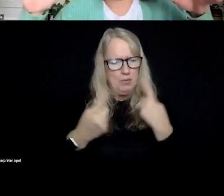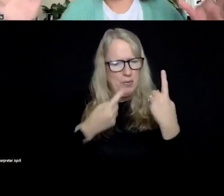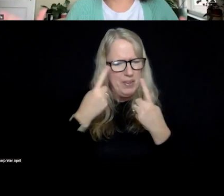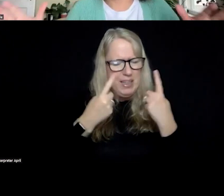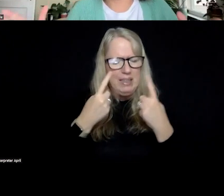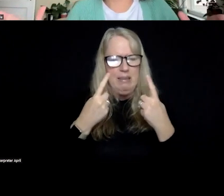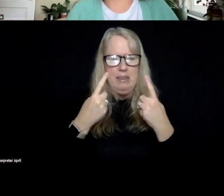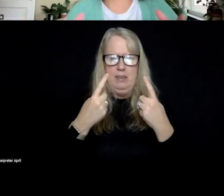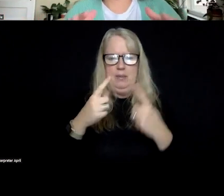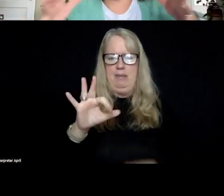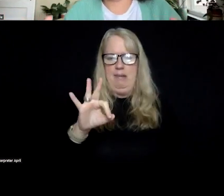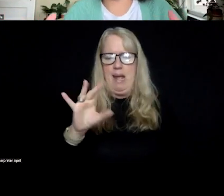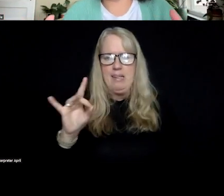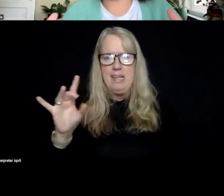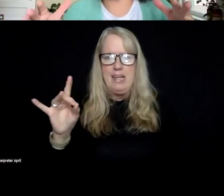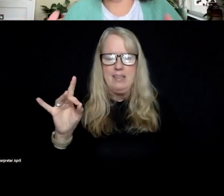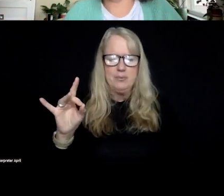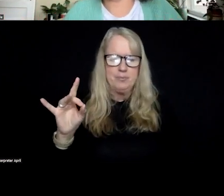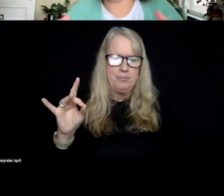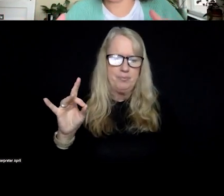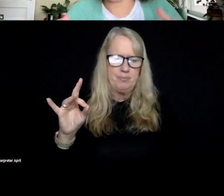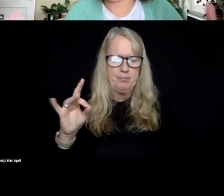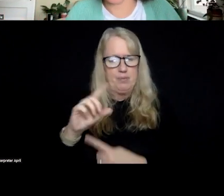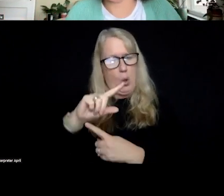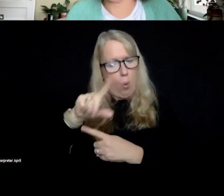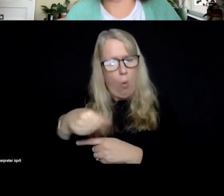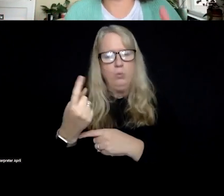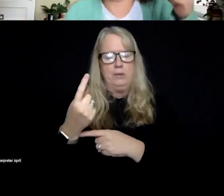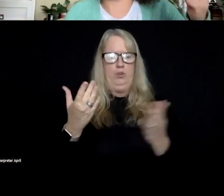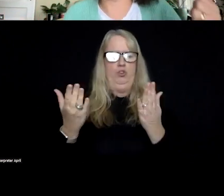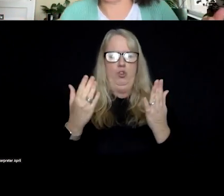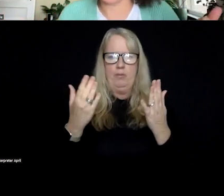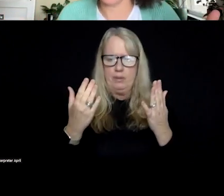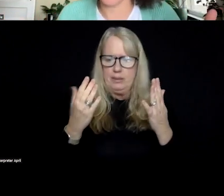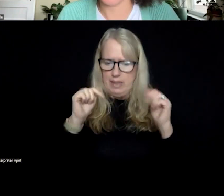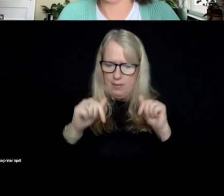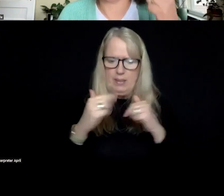988 IS THE ONLY SERVICE IN THIS COUNTRY THAT IS OFFERED FOR FREE,